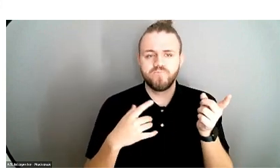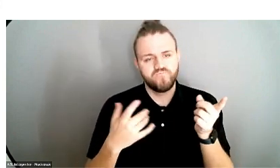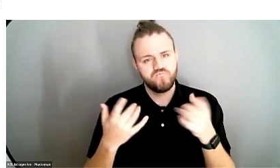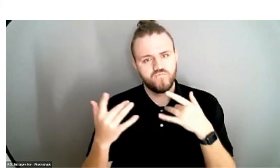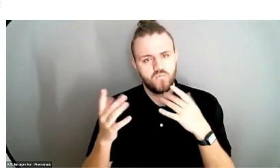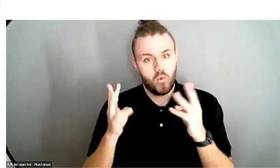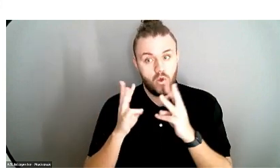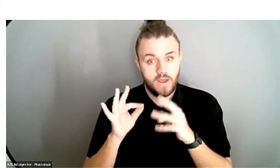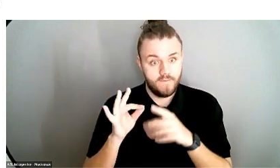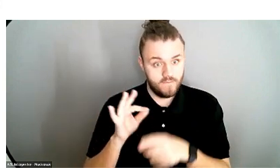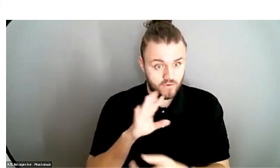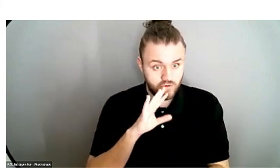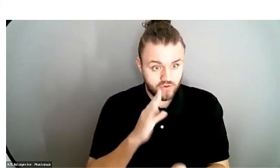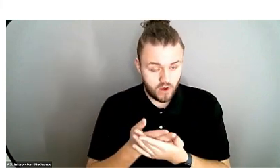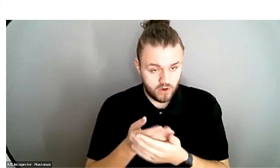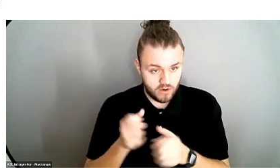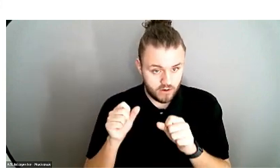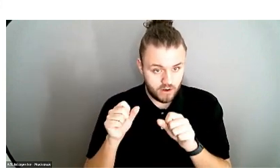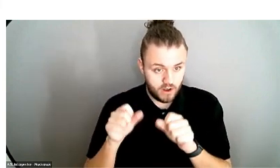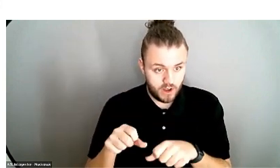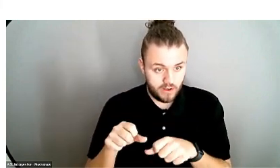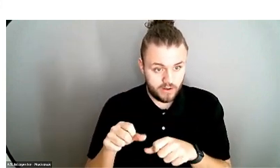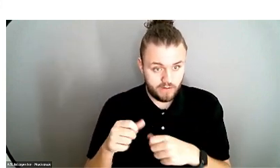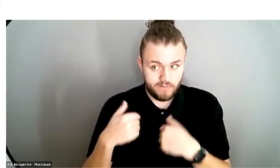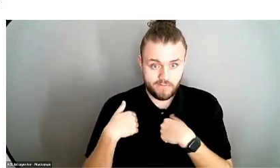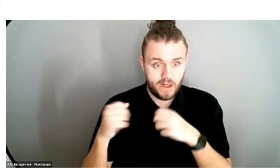her daughter can have the ability to parent,